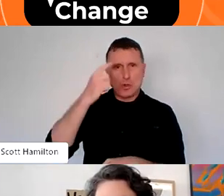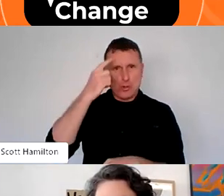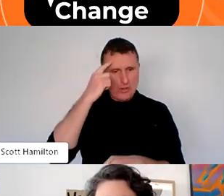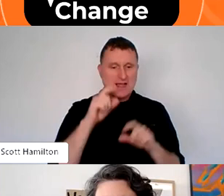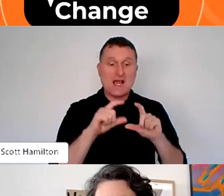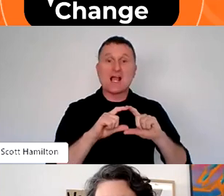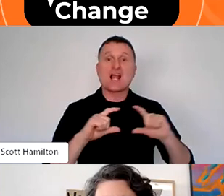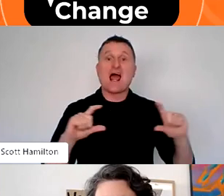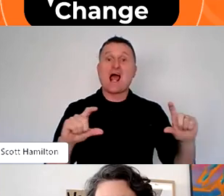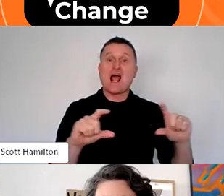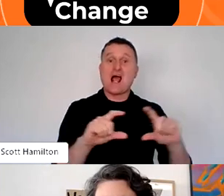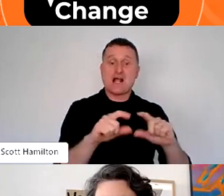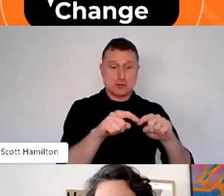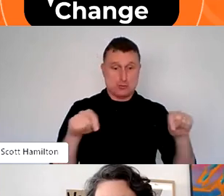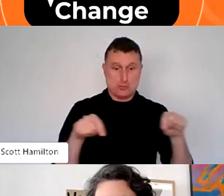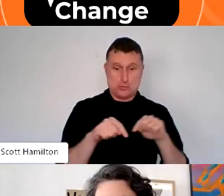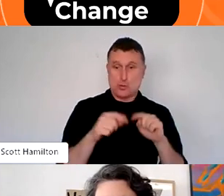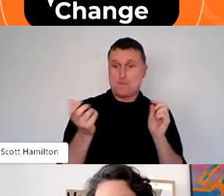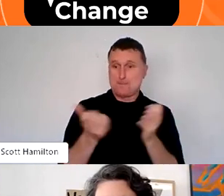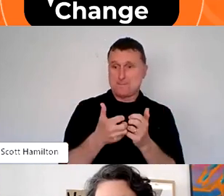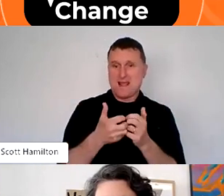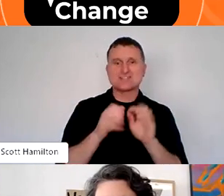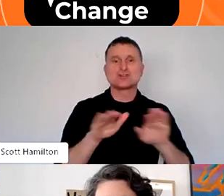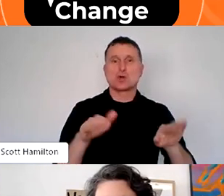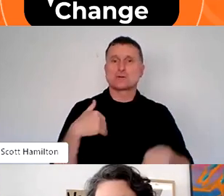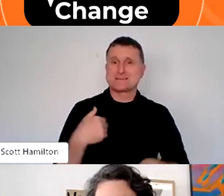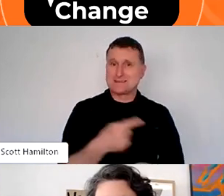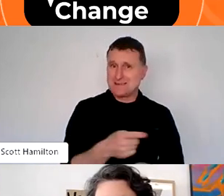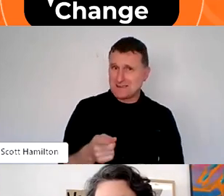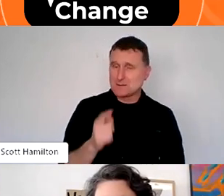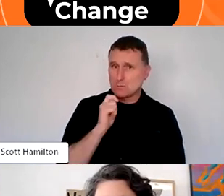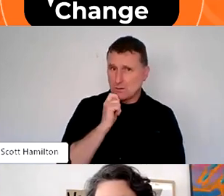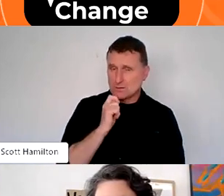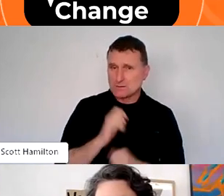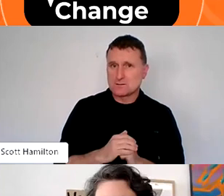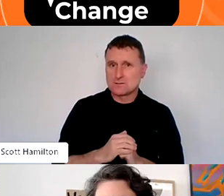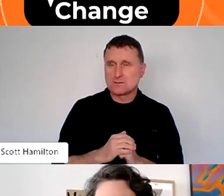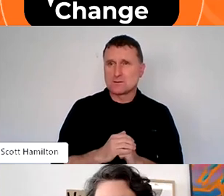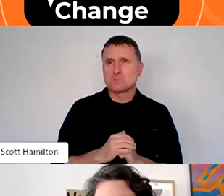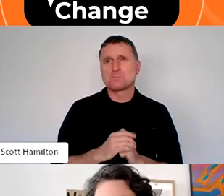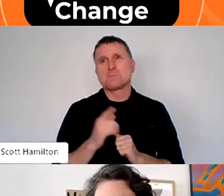it's a little bit specific, but I think it's about really that question around the reasonable accommodations that are needed